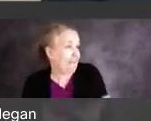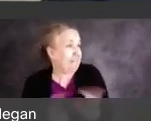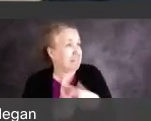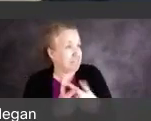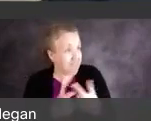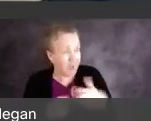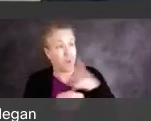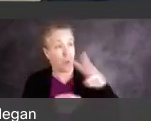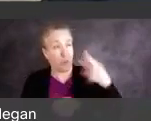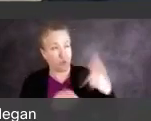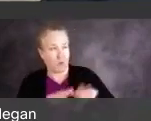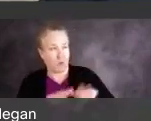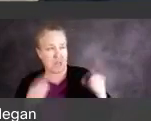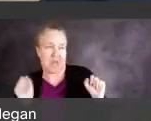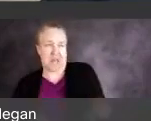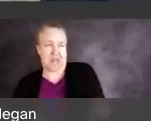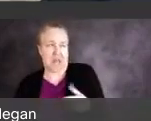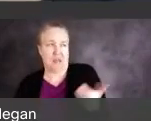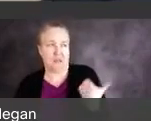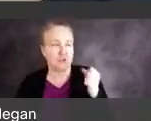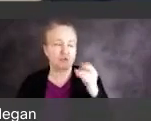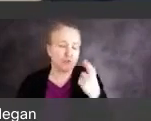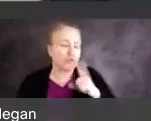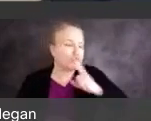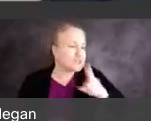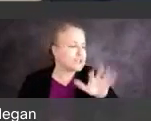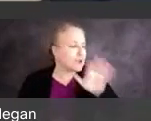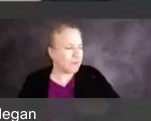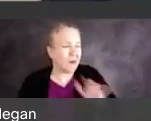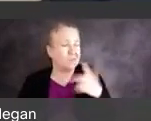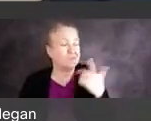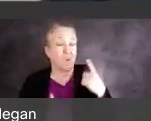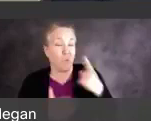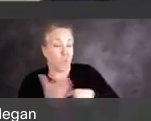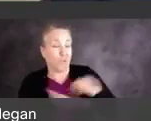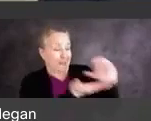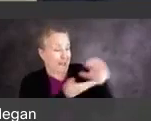we would open with that. So really about double of what we're getting right now.